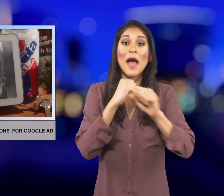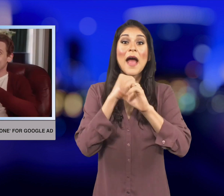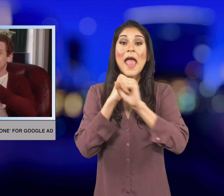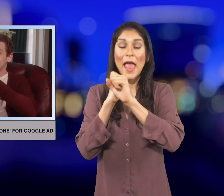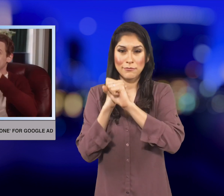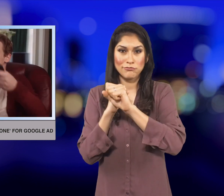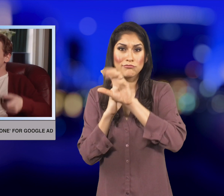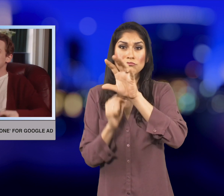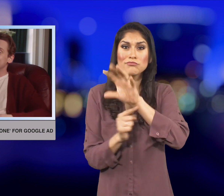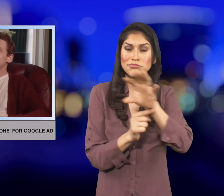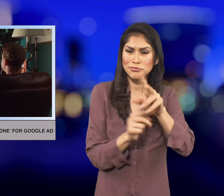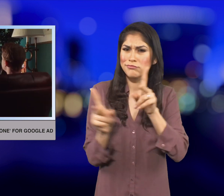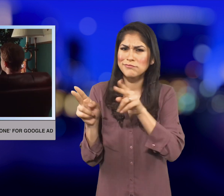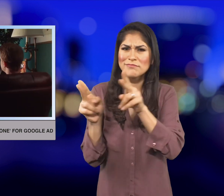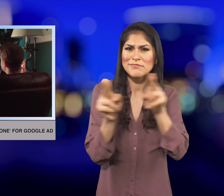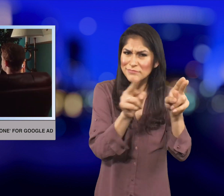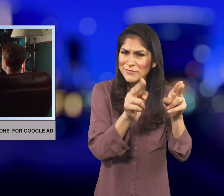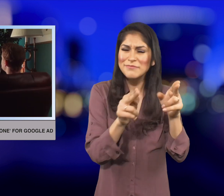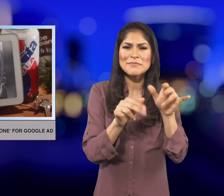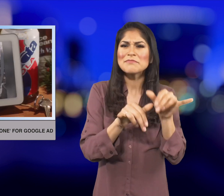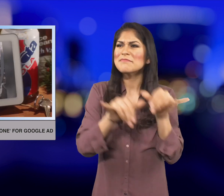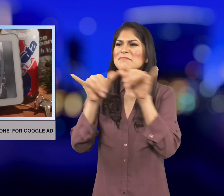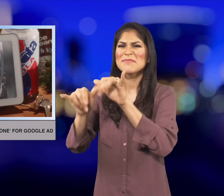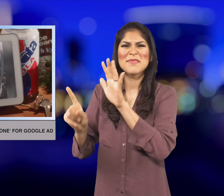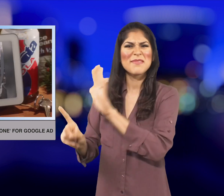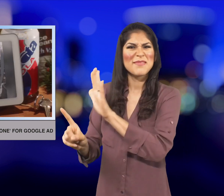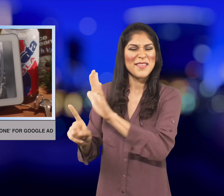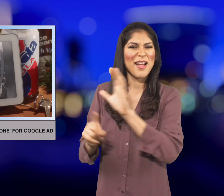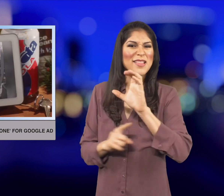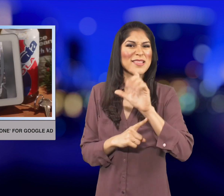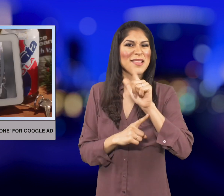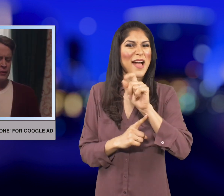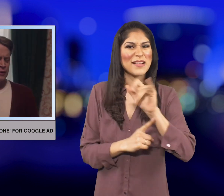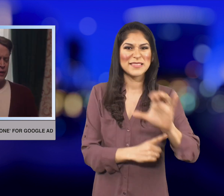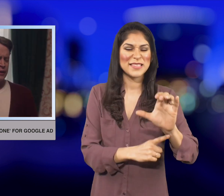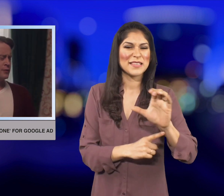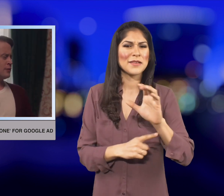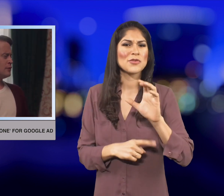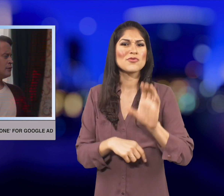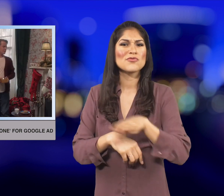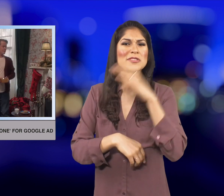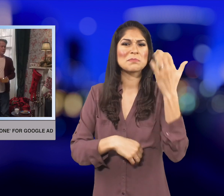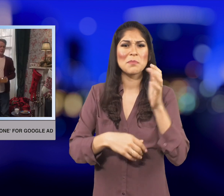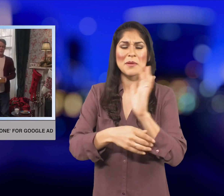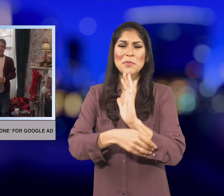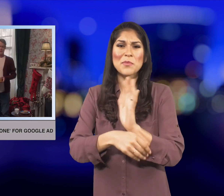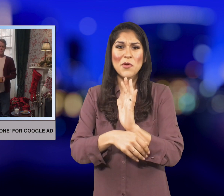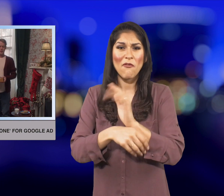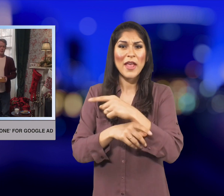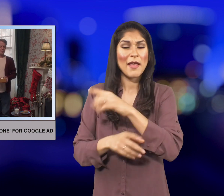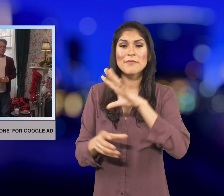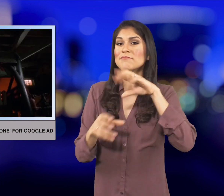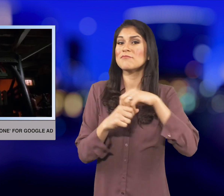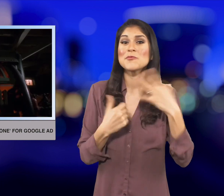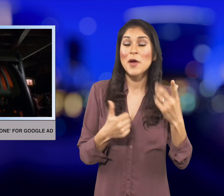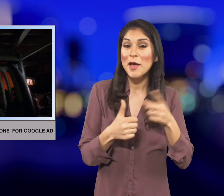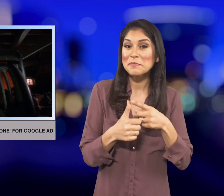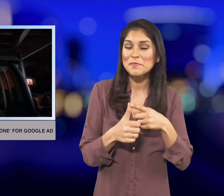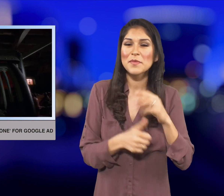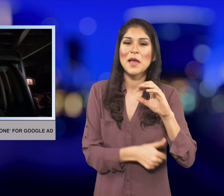One of the ad features shot-for-shot scenes from the classic Christmas movie including